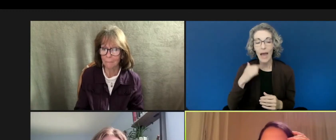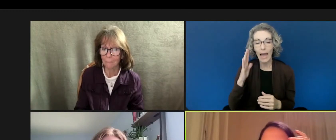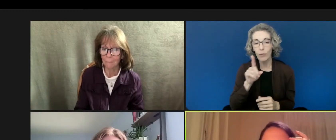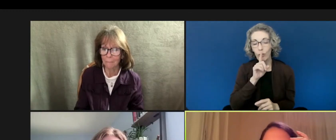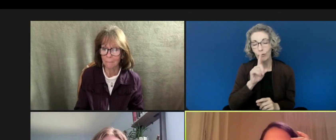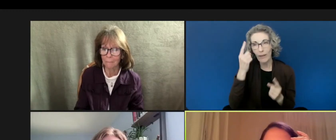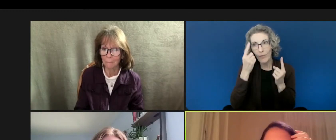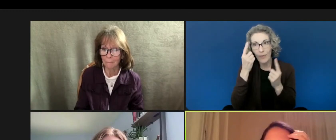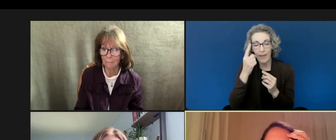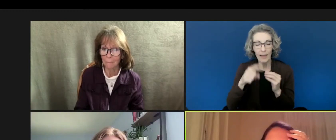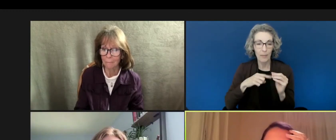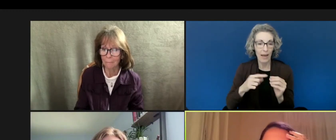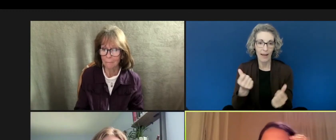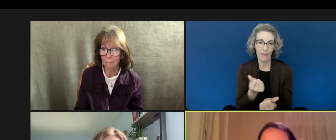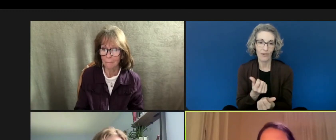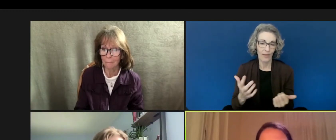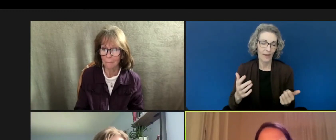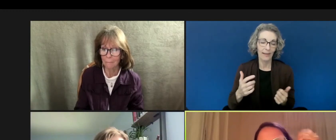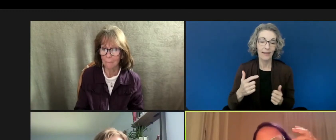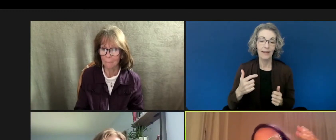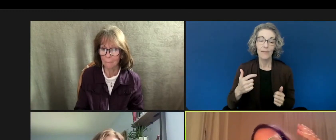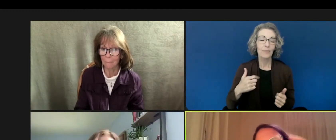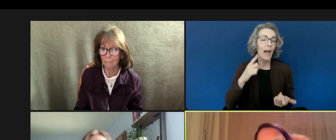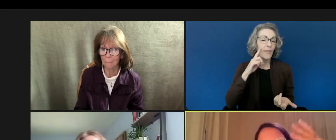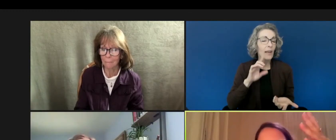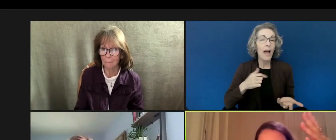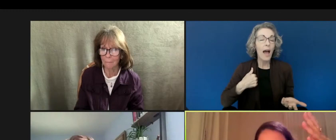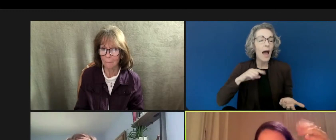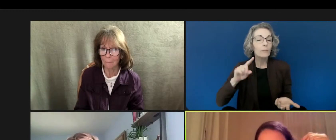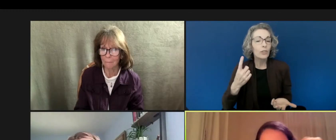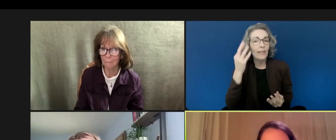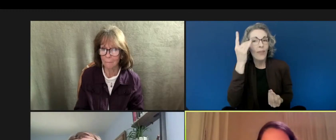And I'm just thinking about the journey it is,